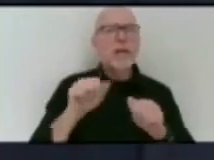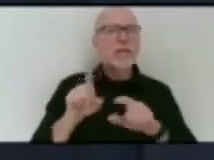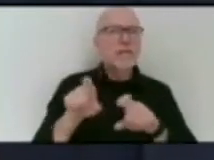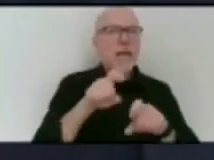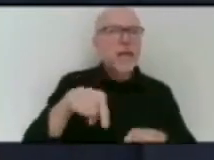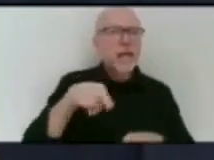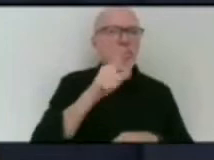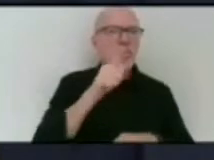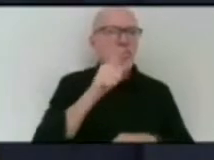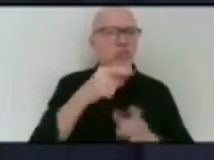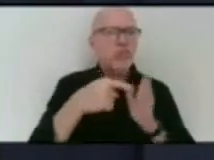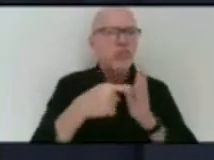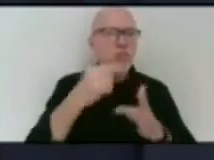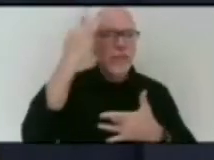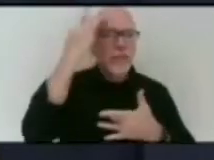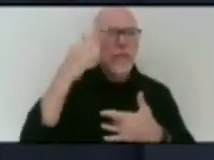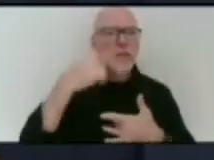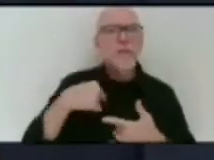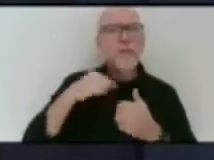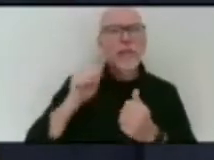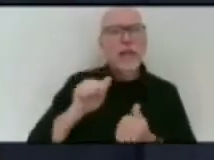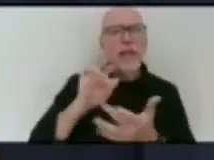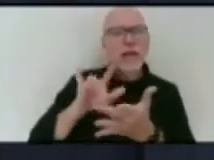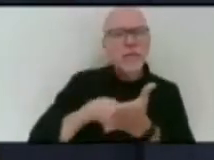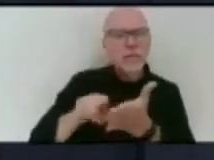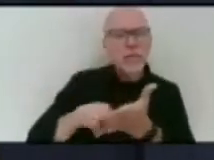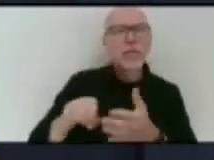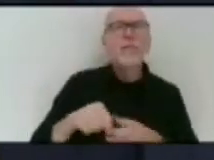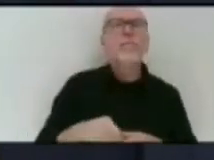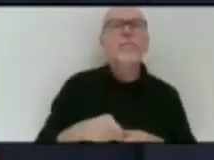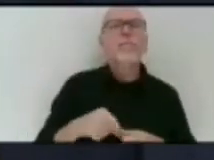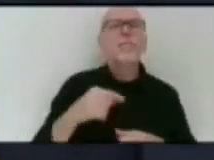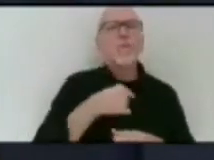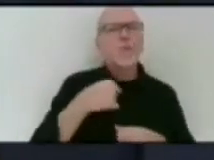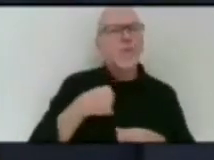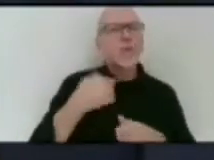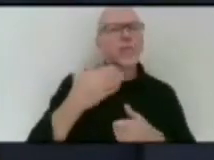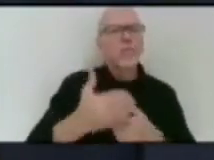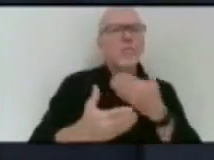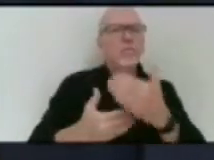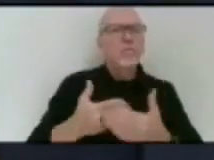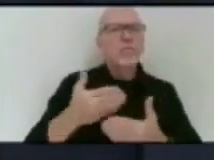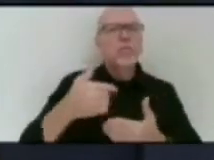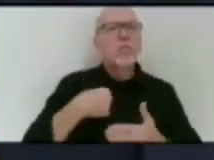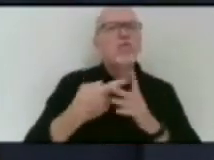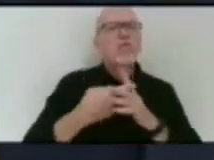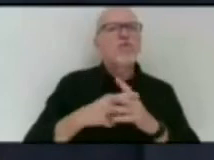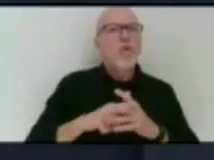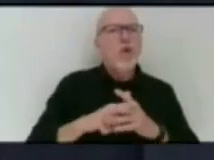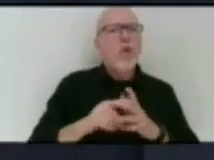contact tracing, we methodically began toe lift the restrictions accordingly.